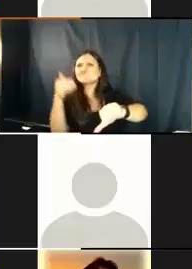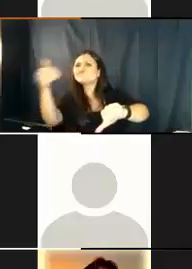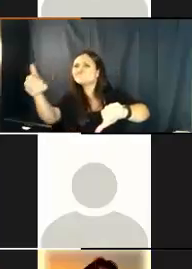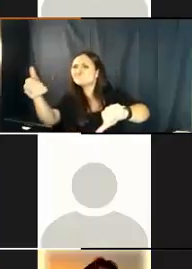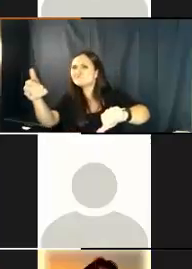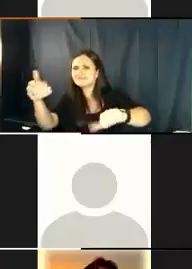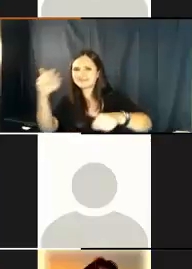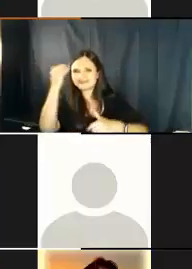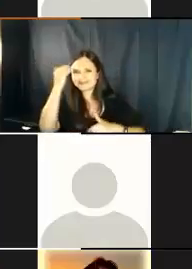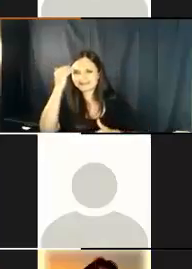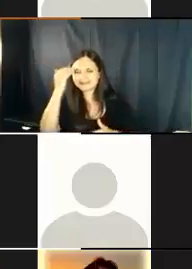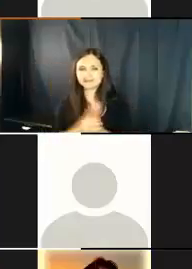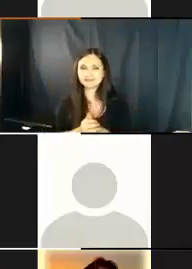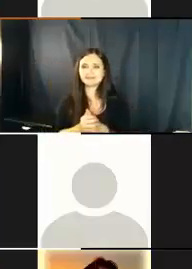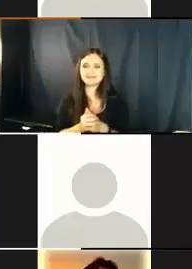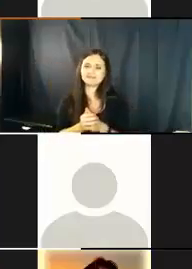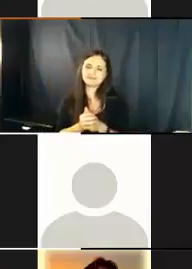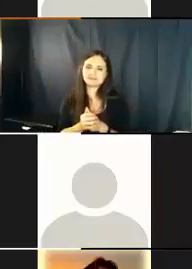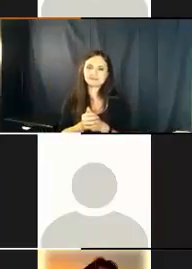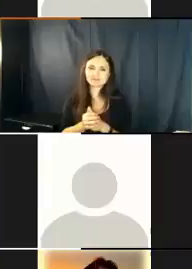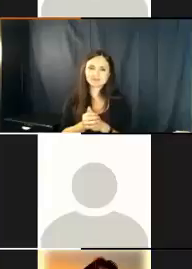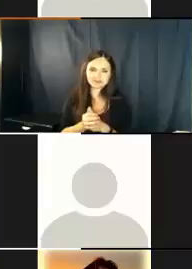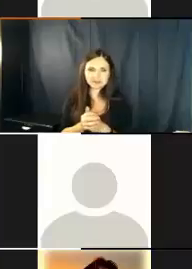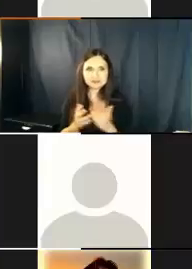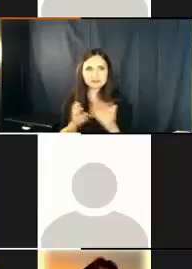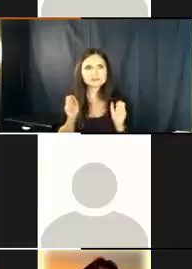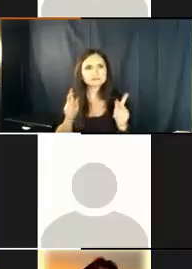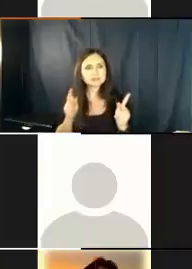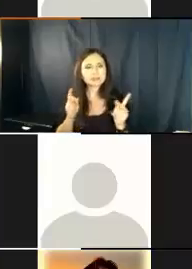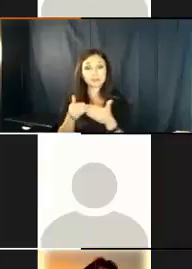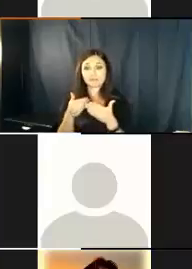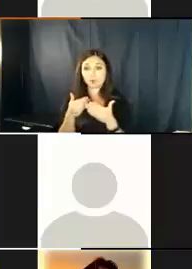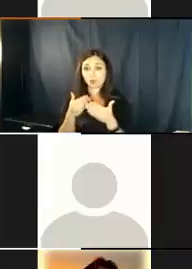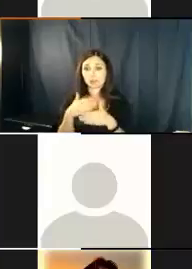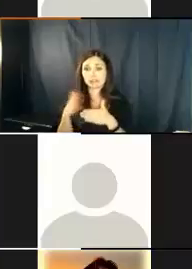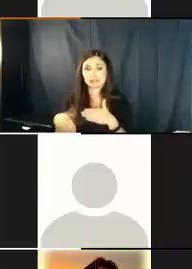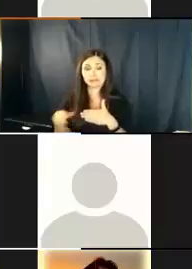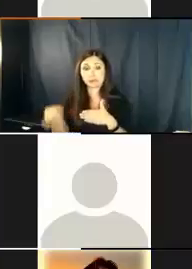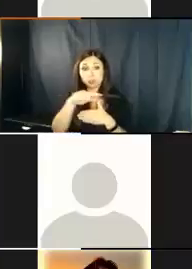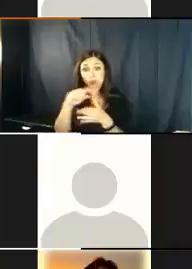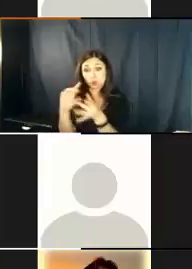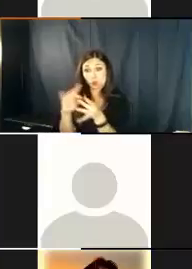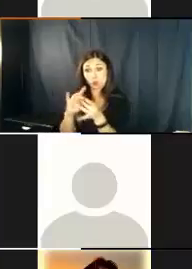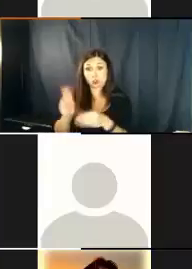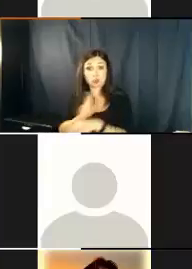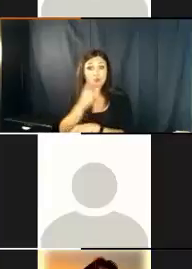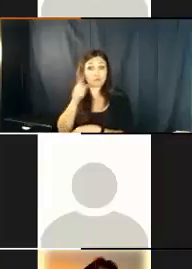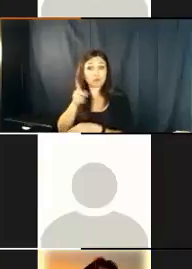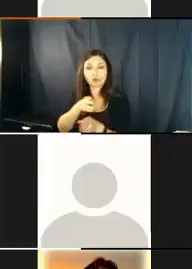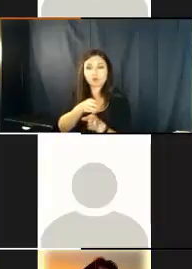And I do want to before we close I'm going to make a comment about those of you that are using this for professional development for adult learners.